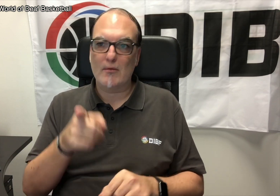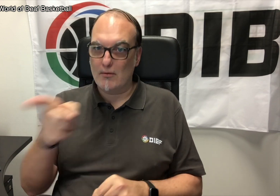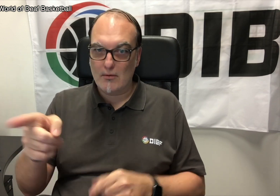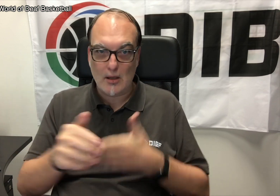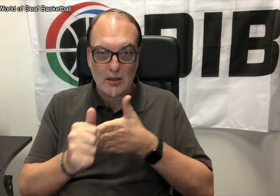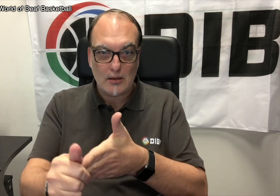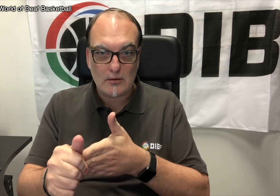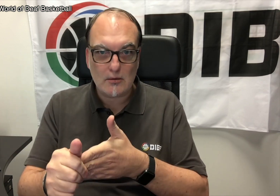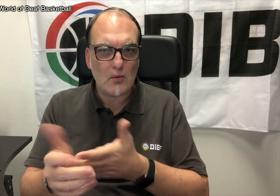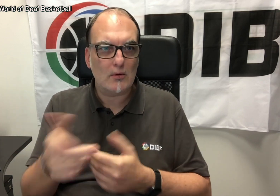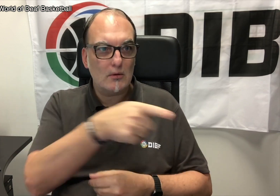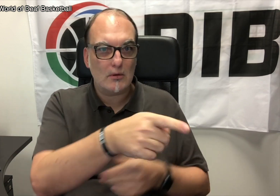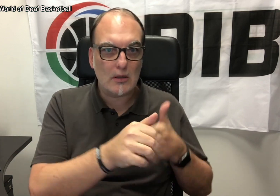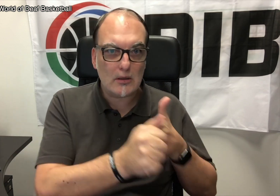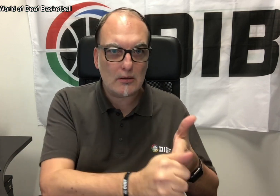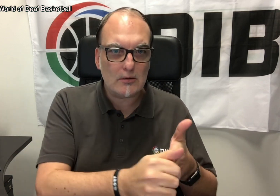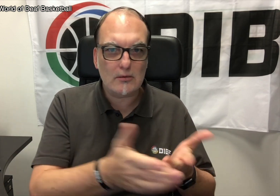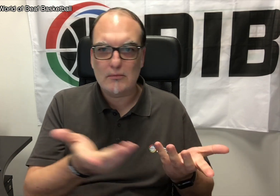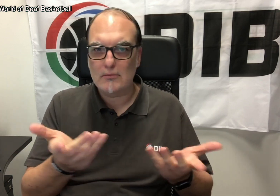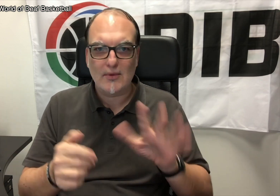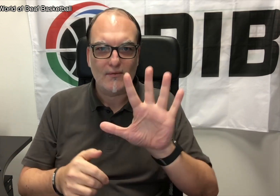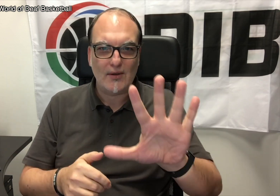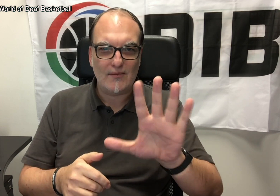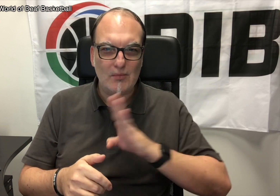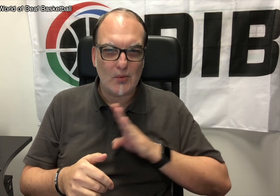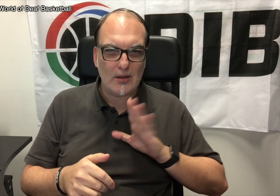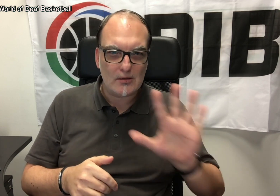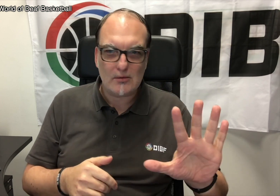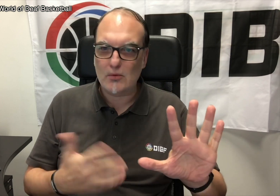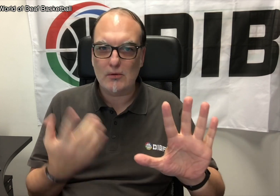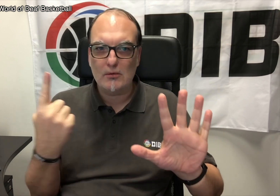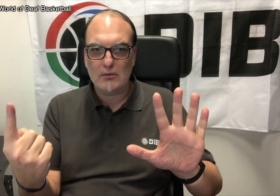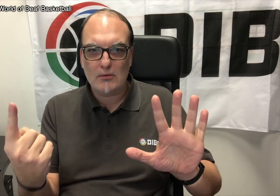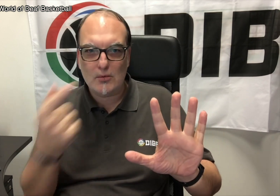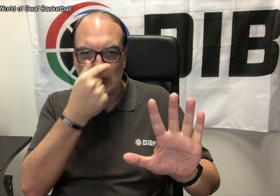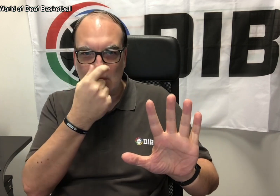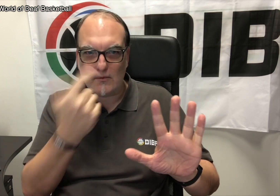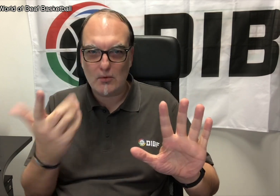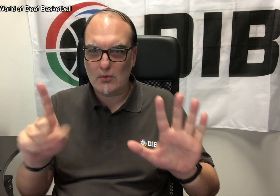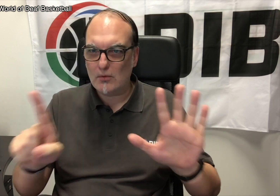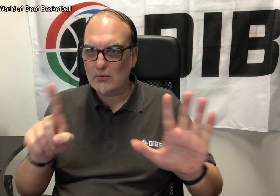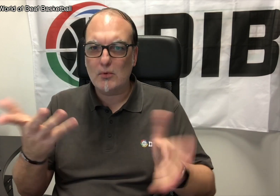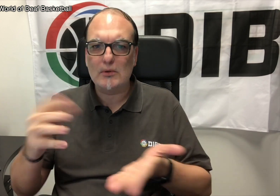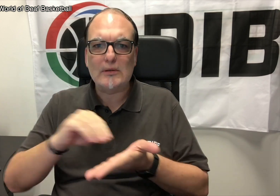Who leads... them, or them? Five board members, one board member, Gustavo...